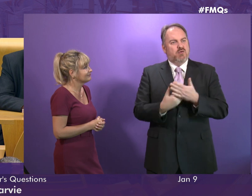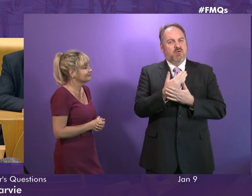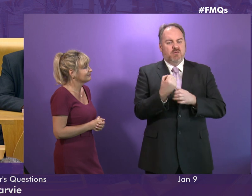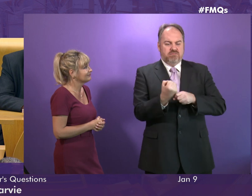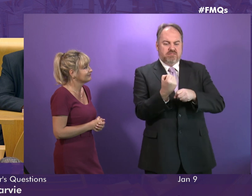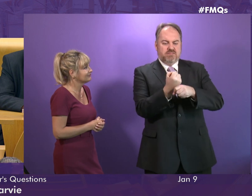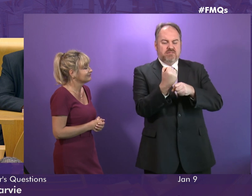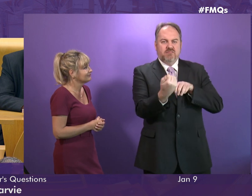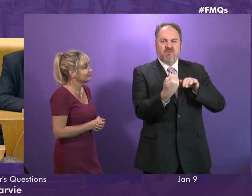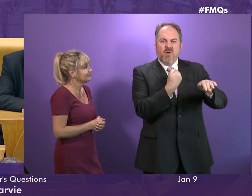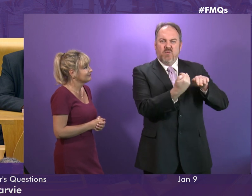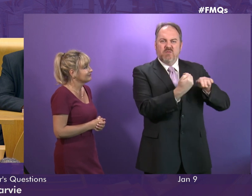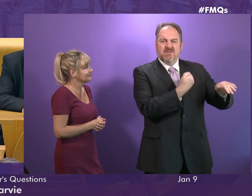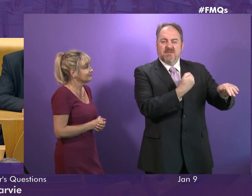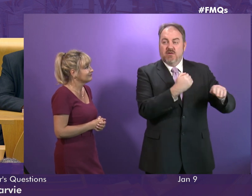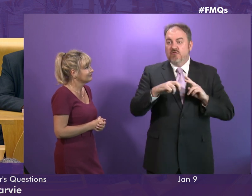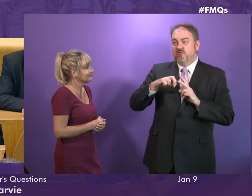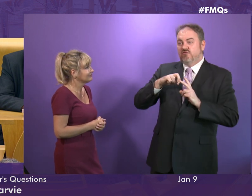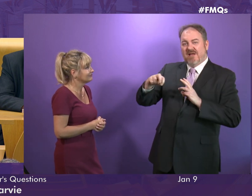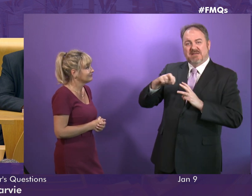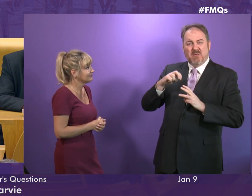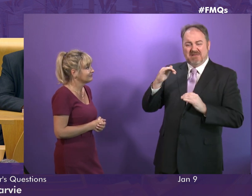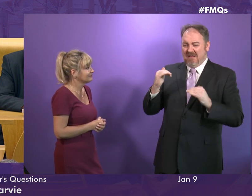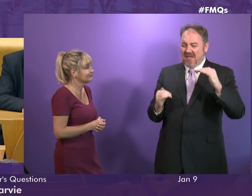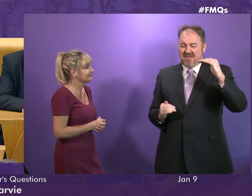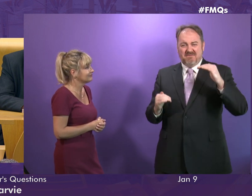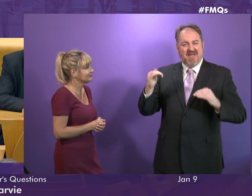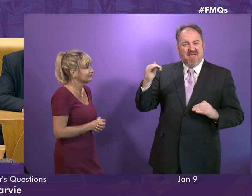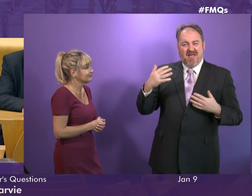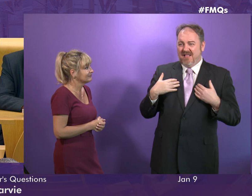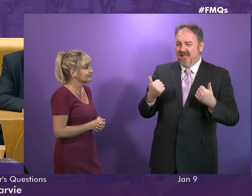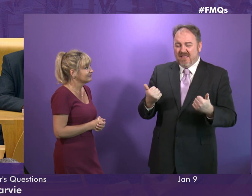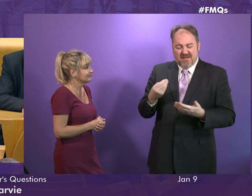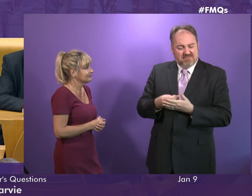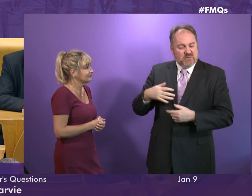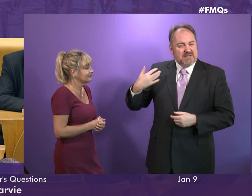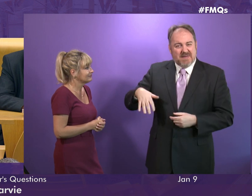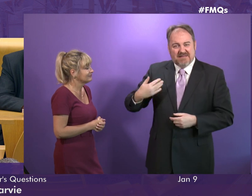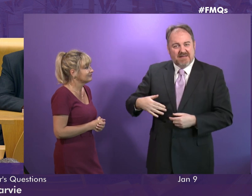We all know that transport in Scotland is unfair, unhealthy, costly and pushing carbon